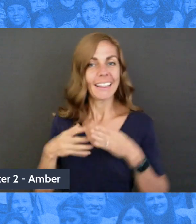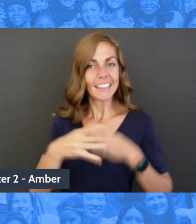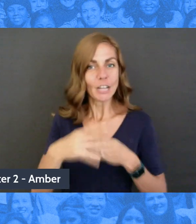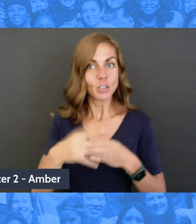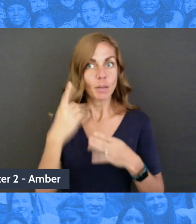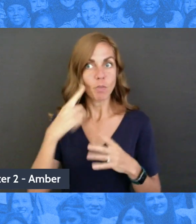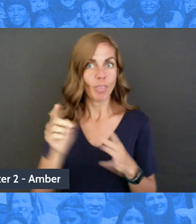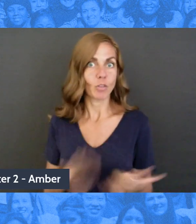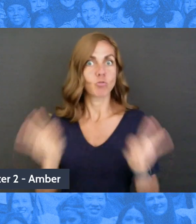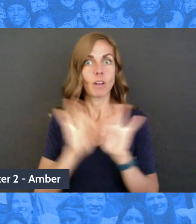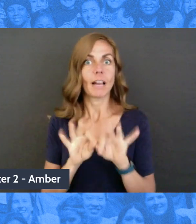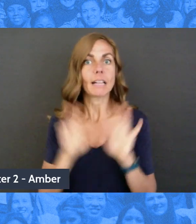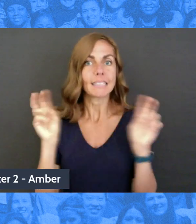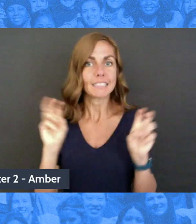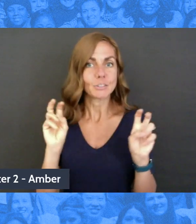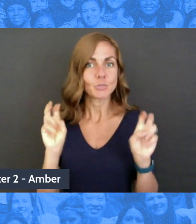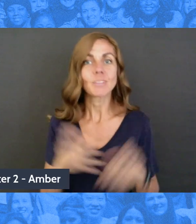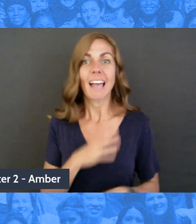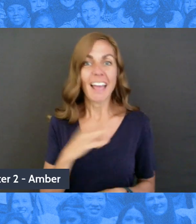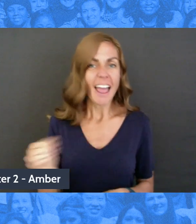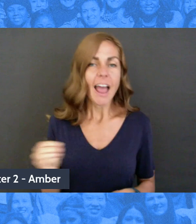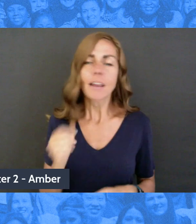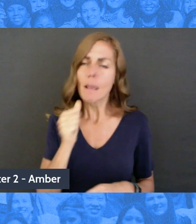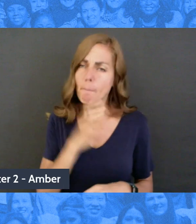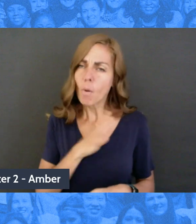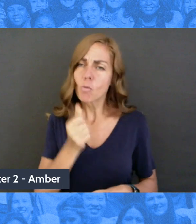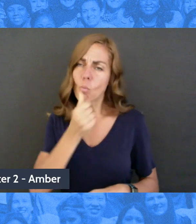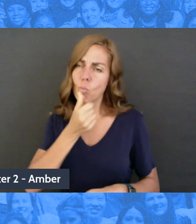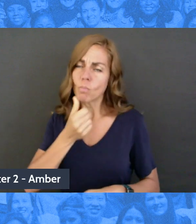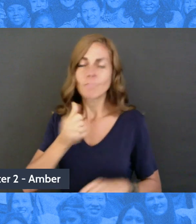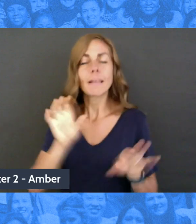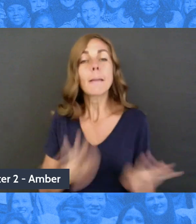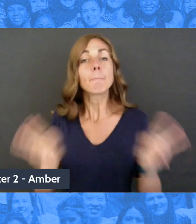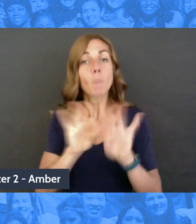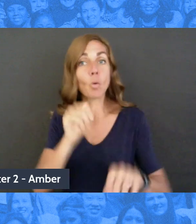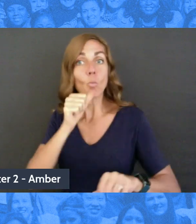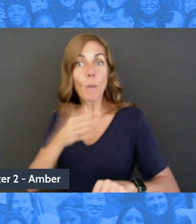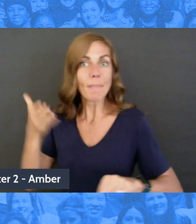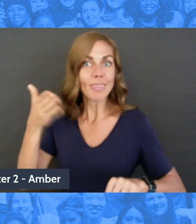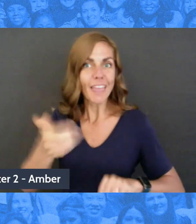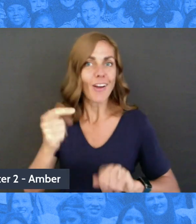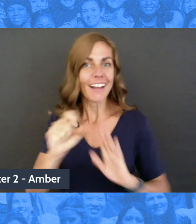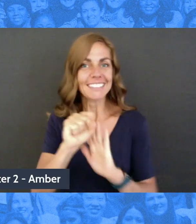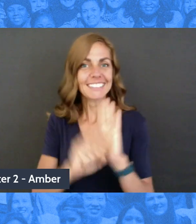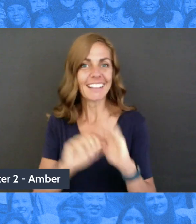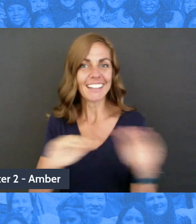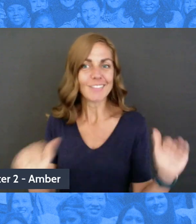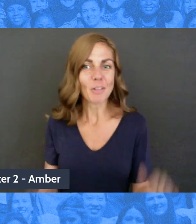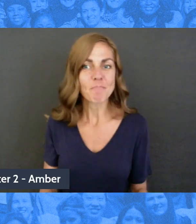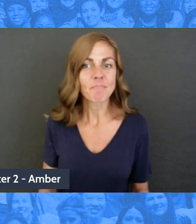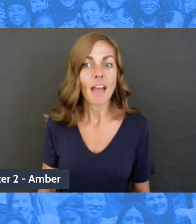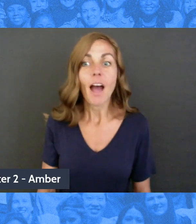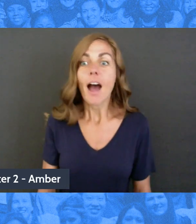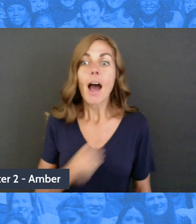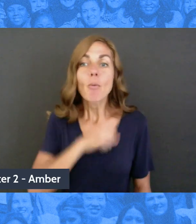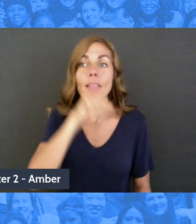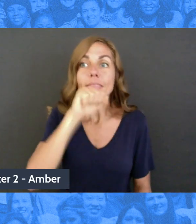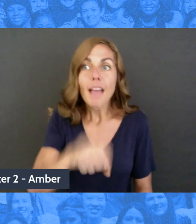and the importance of having women at the table at the state level. With that, I would love to introduce our panelists